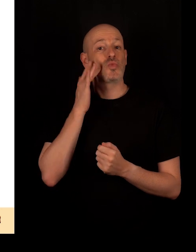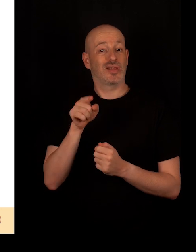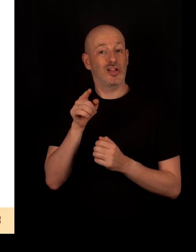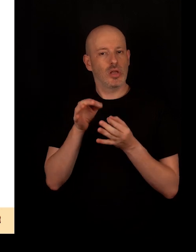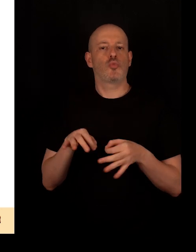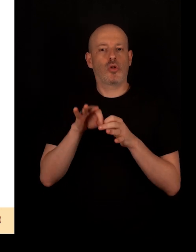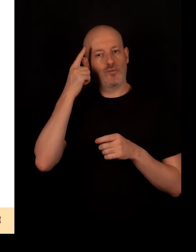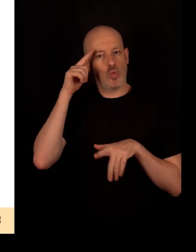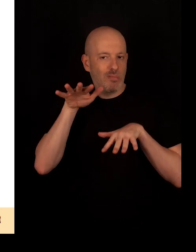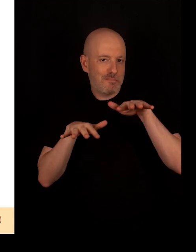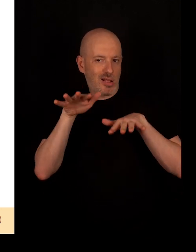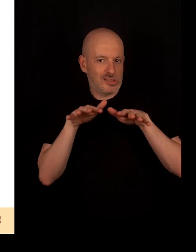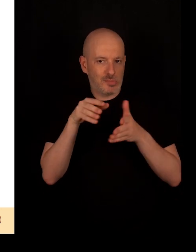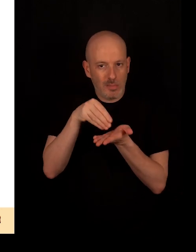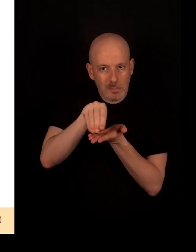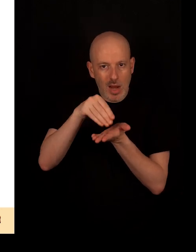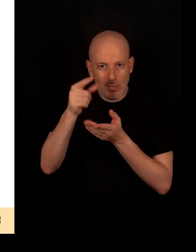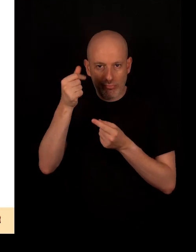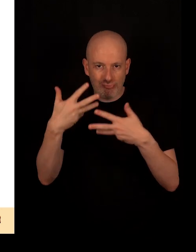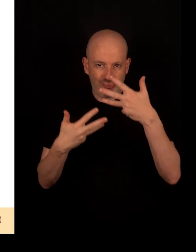Because this is important for the balanced payment calculation.